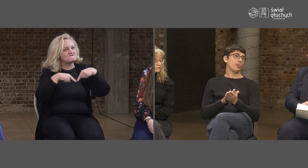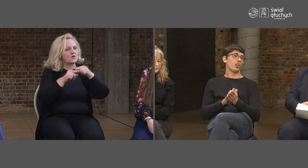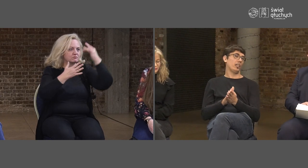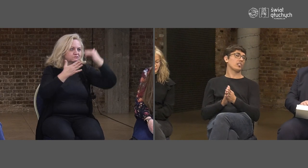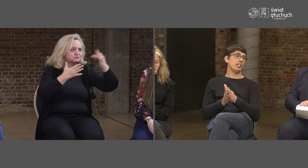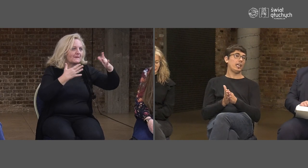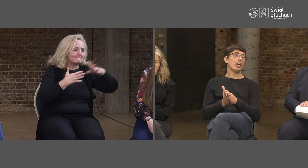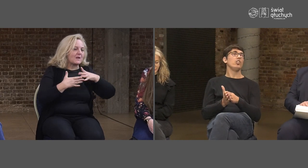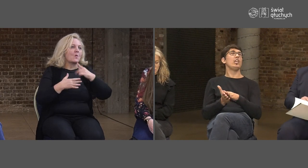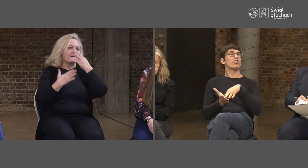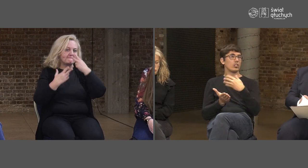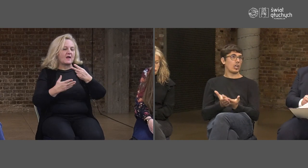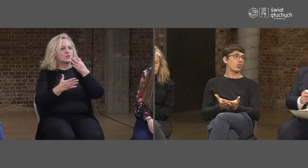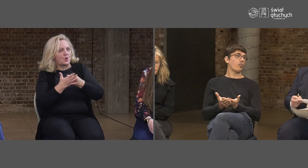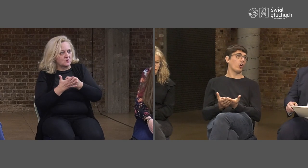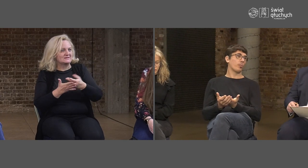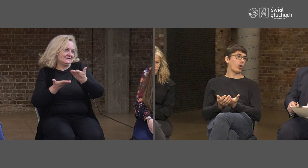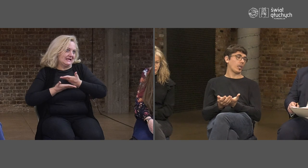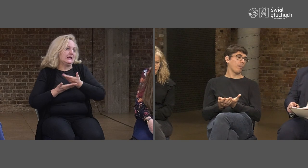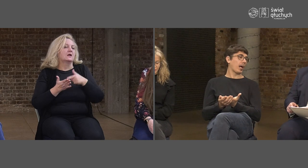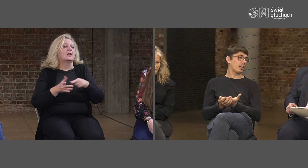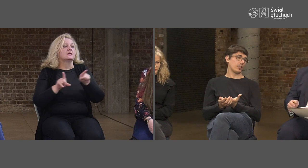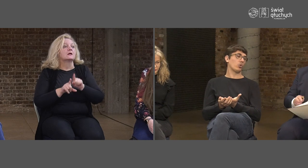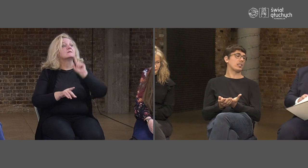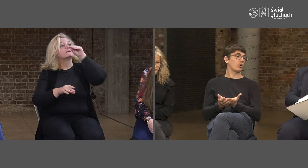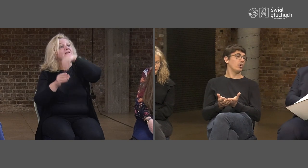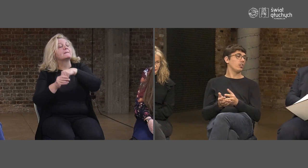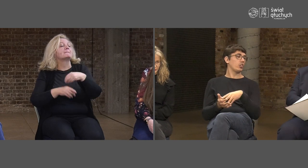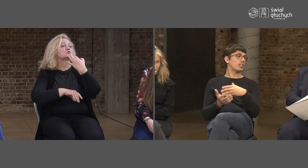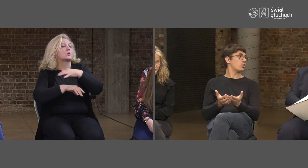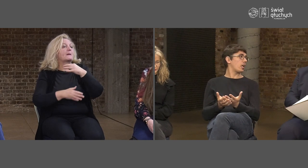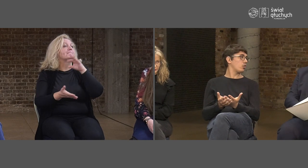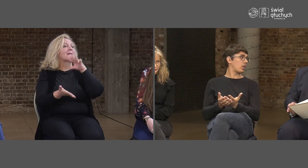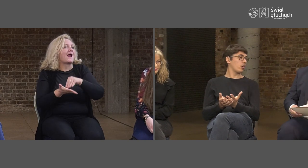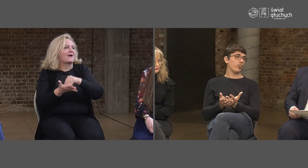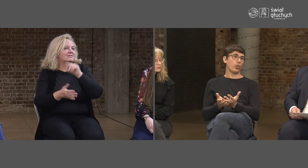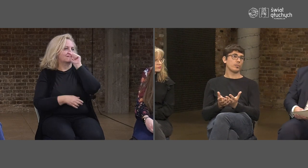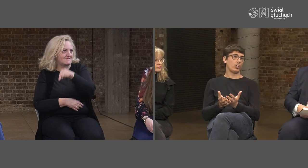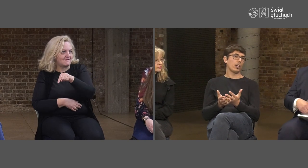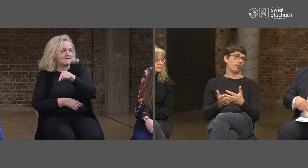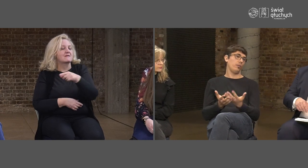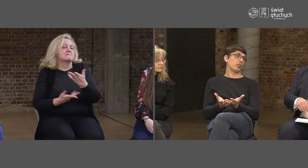so that they would appreciate a little bit and in addition I did a student internship there, so that's also a way of additional development,